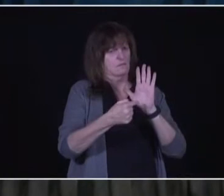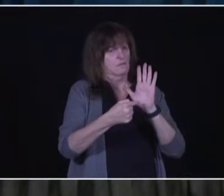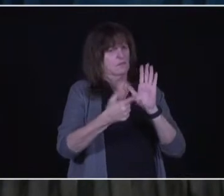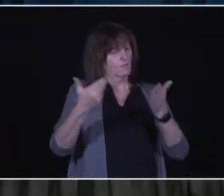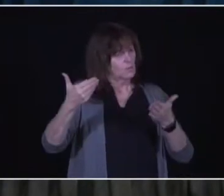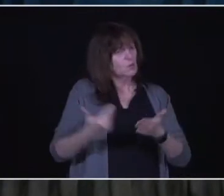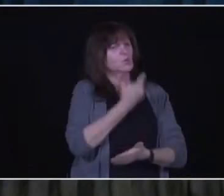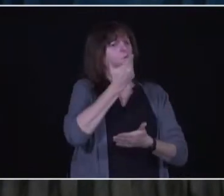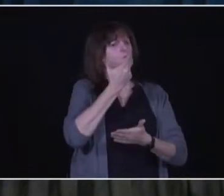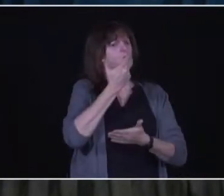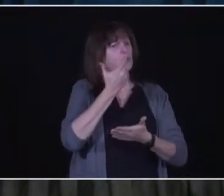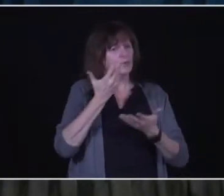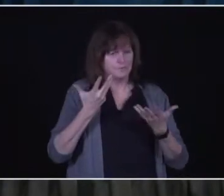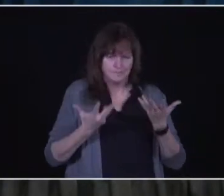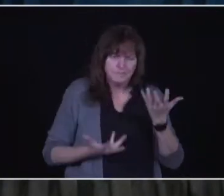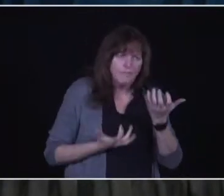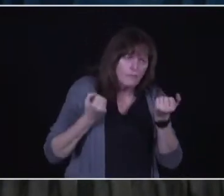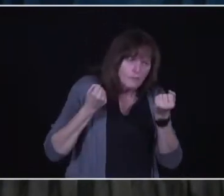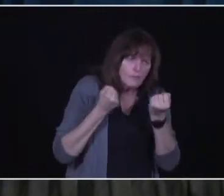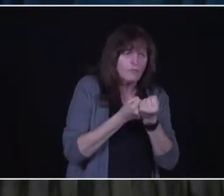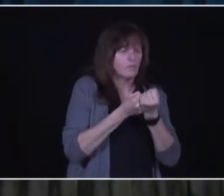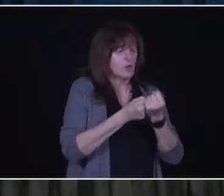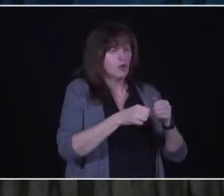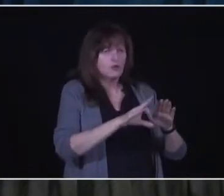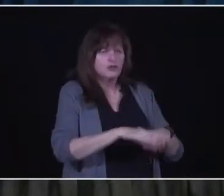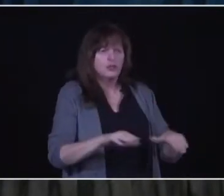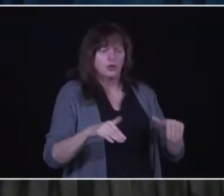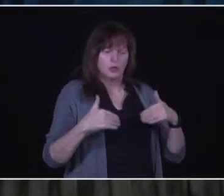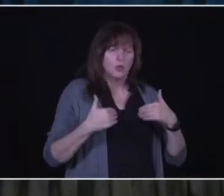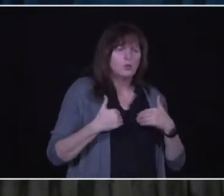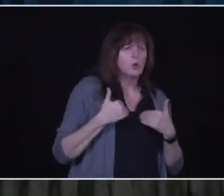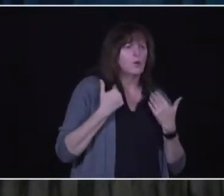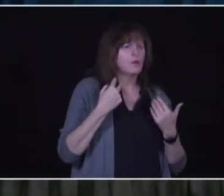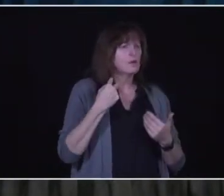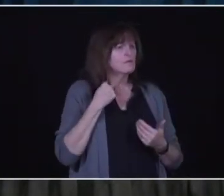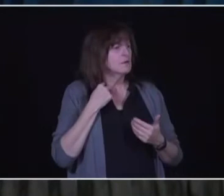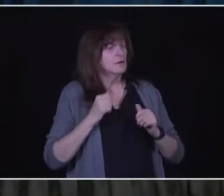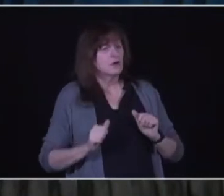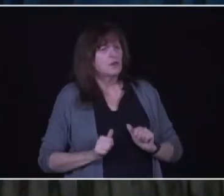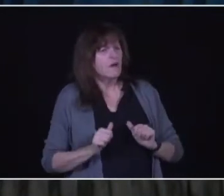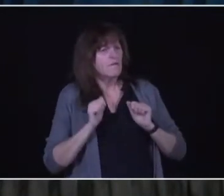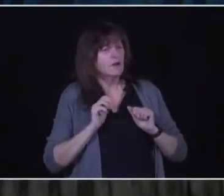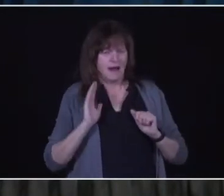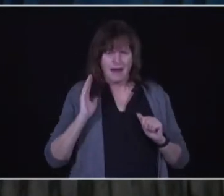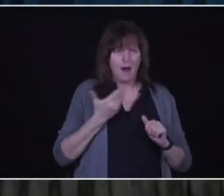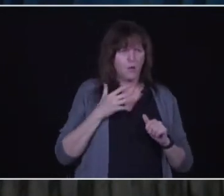survivors better protect children and youth and strengthen her actions to fight this crime. This legislation includes changes that